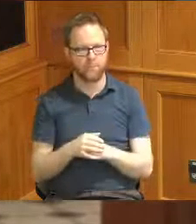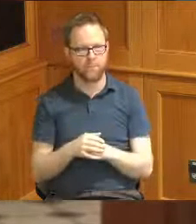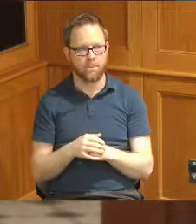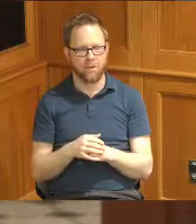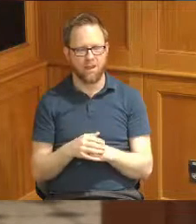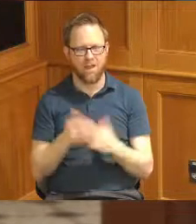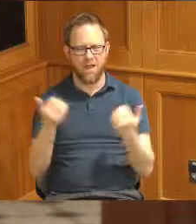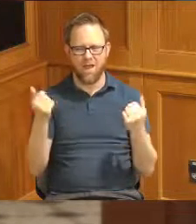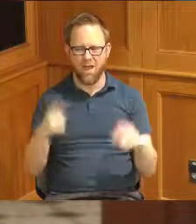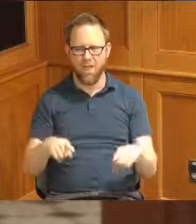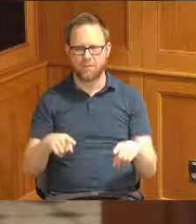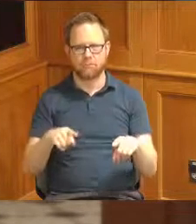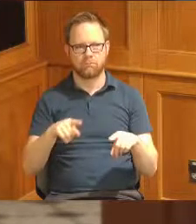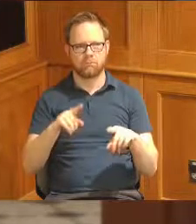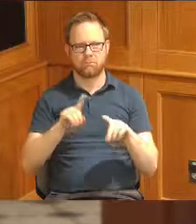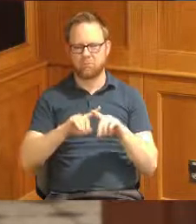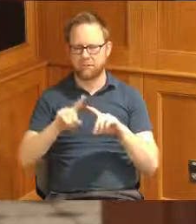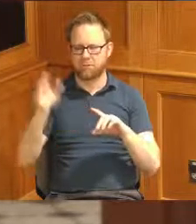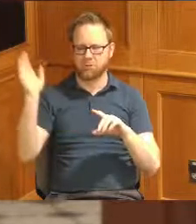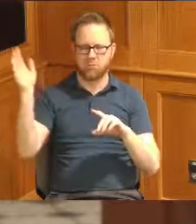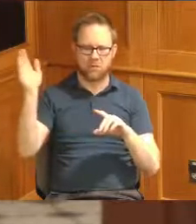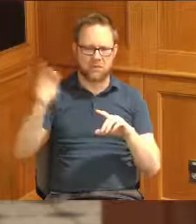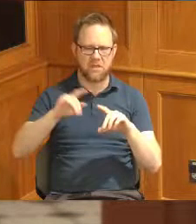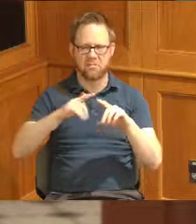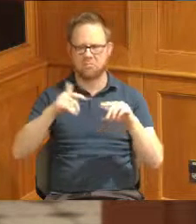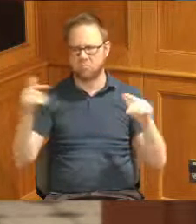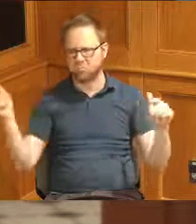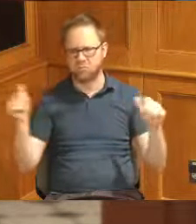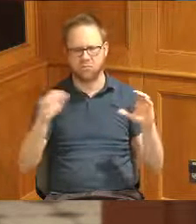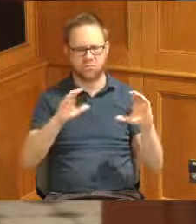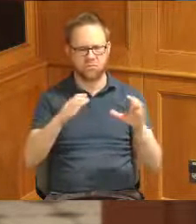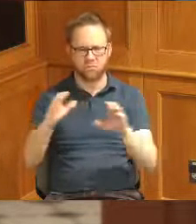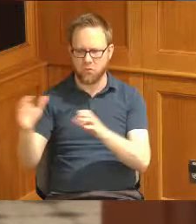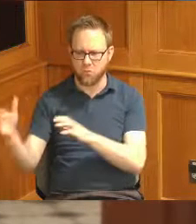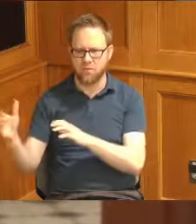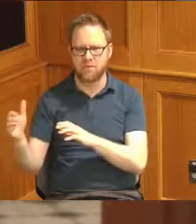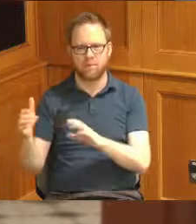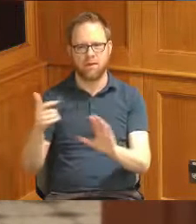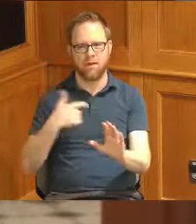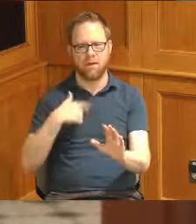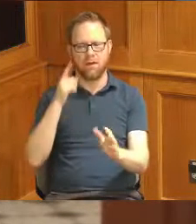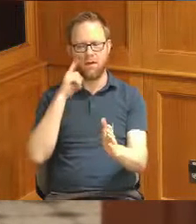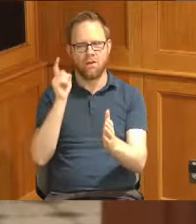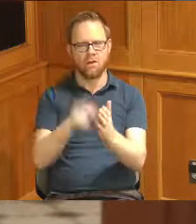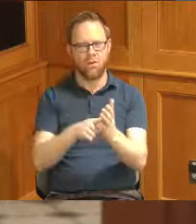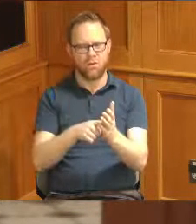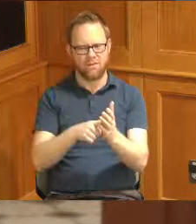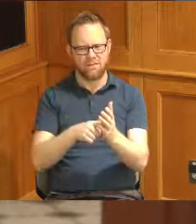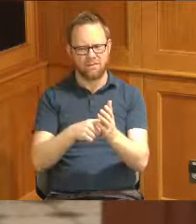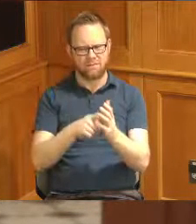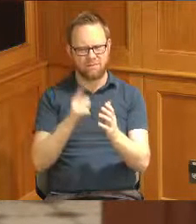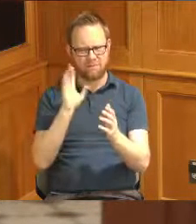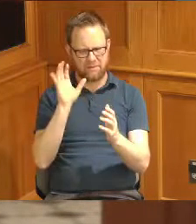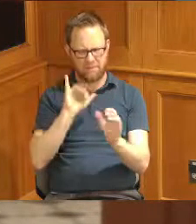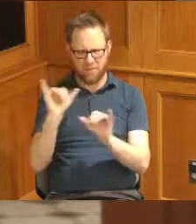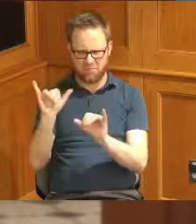presentations and groups in front of me but I saw a thread that sort of was interesting to me